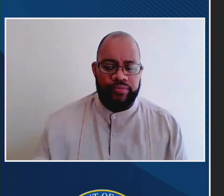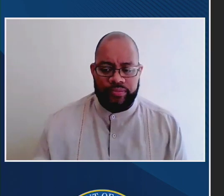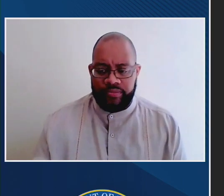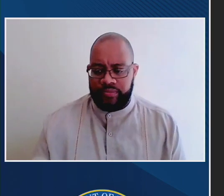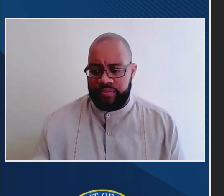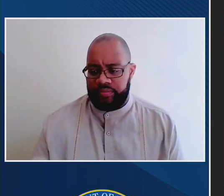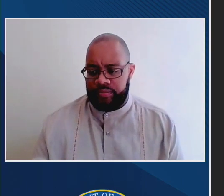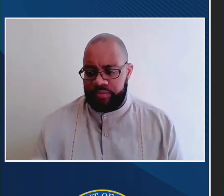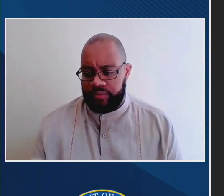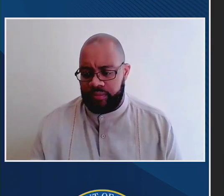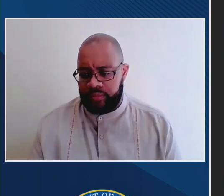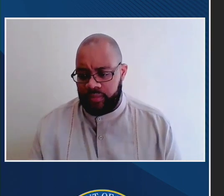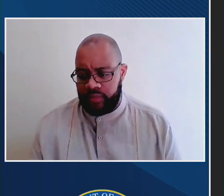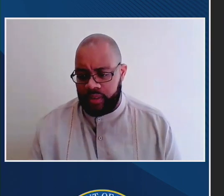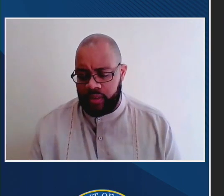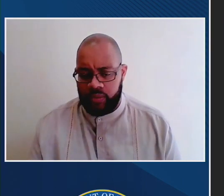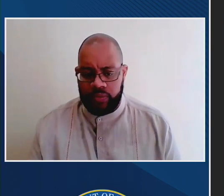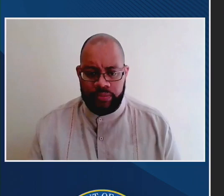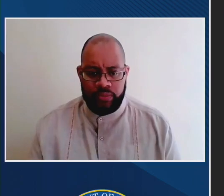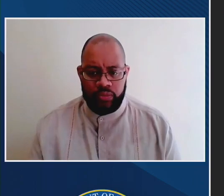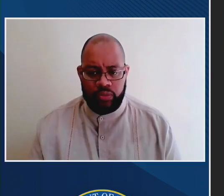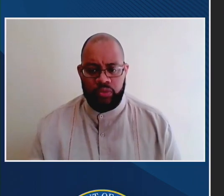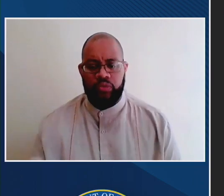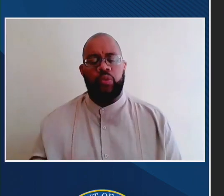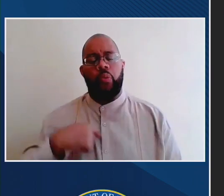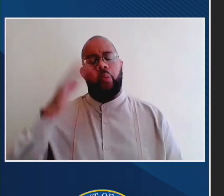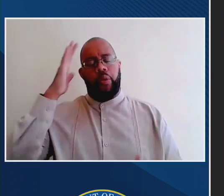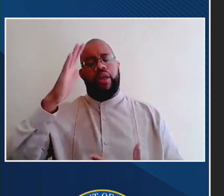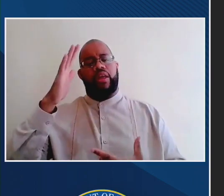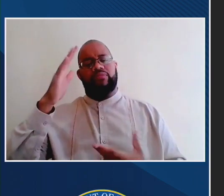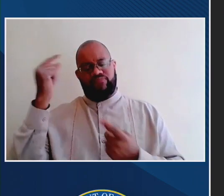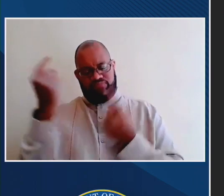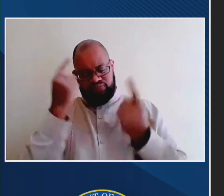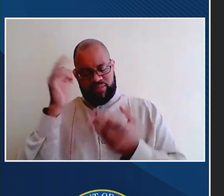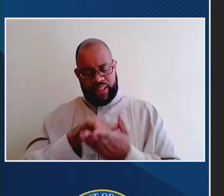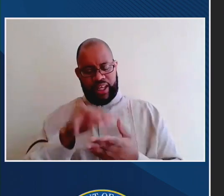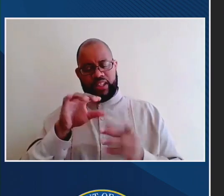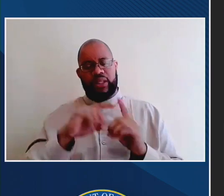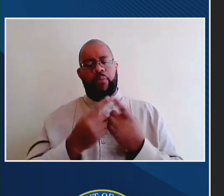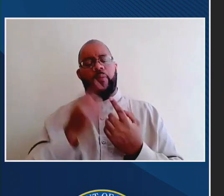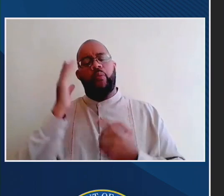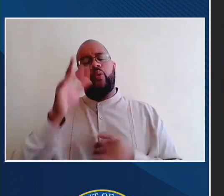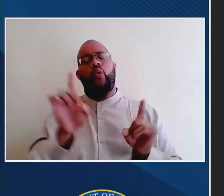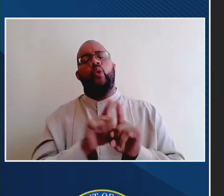And we will take that under advisement and the Department will also do the same.